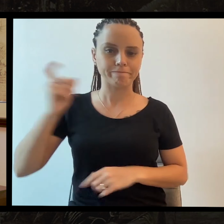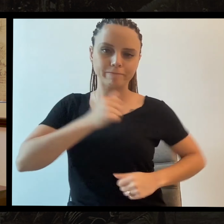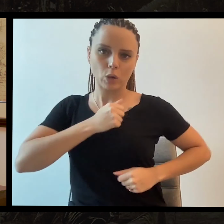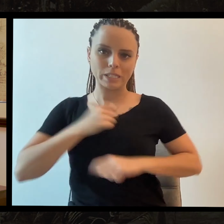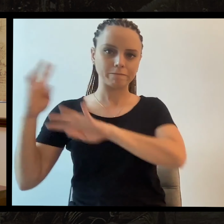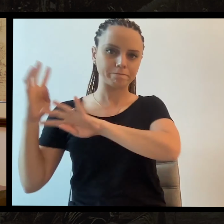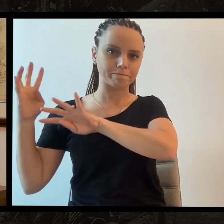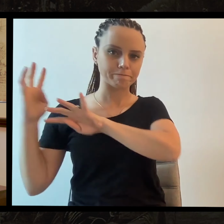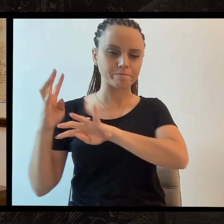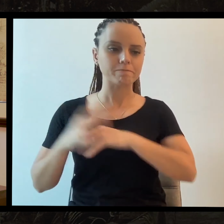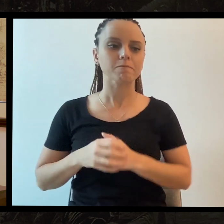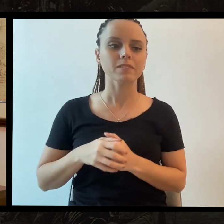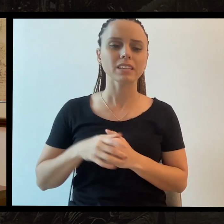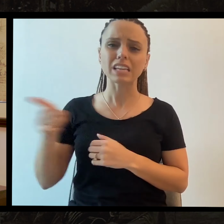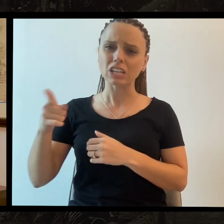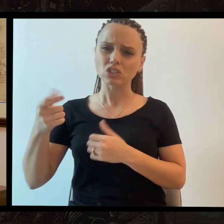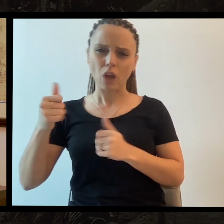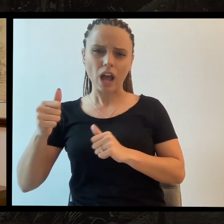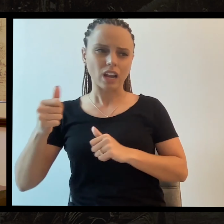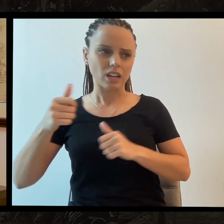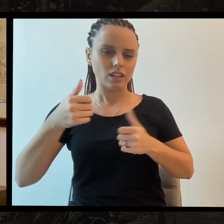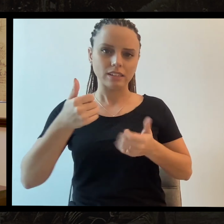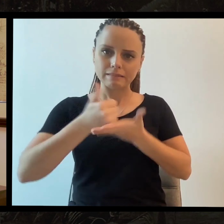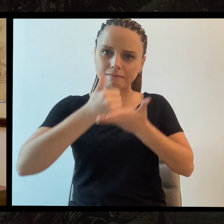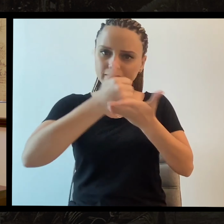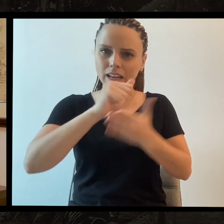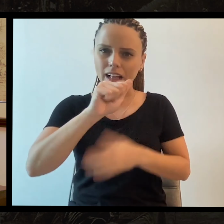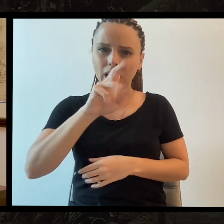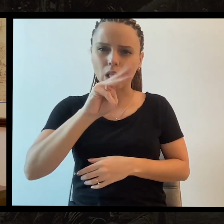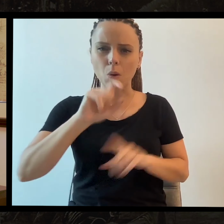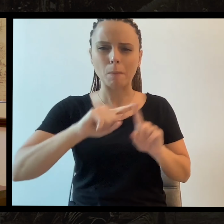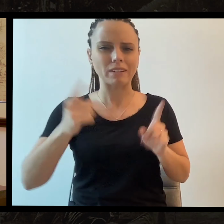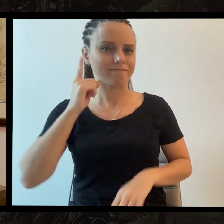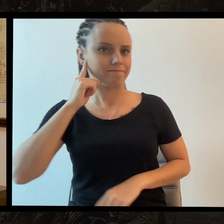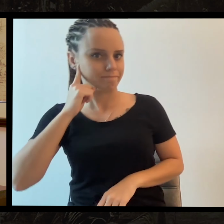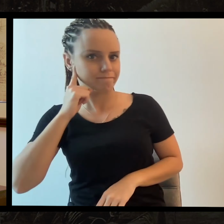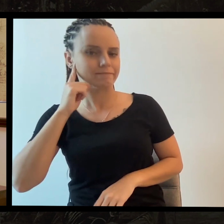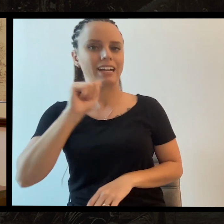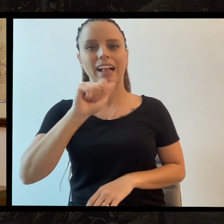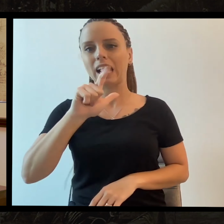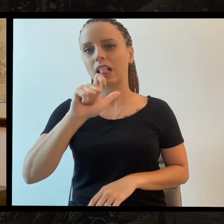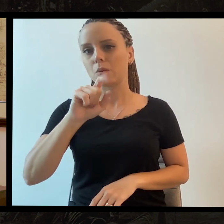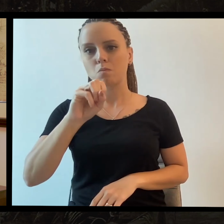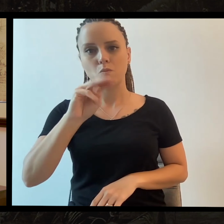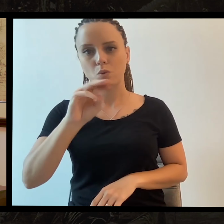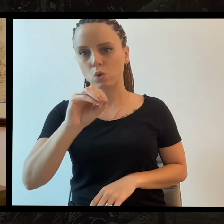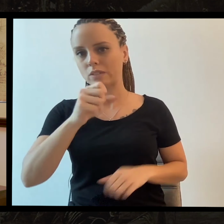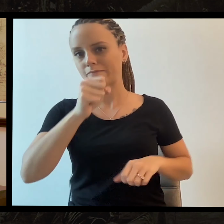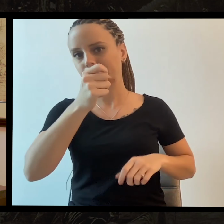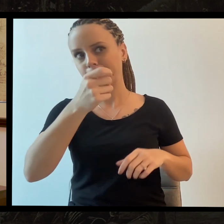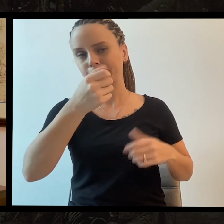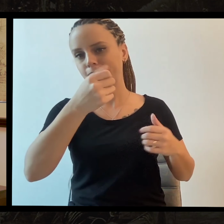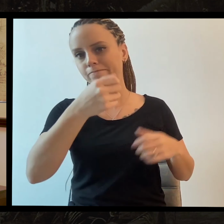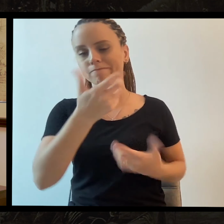had been riding to relieve the Alamo, but he found out that the Alamo had fallen. And so he decides that the only thing he can possibly do is retreat east.